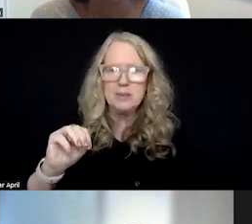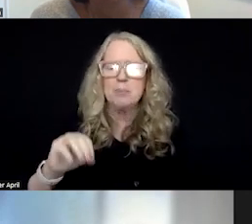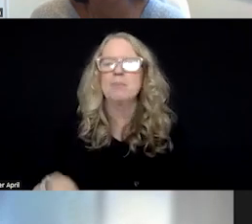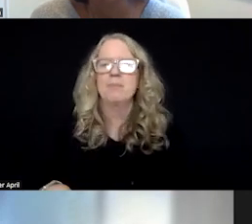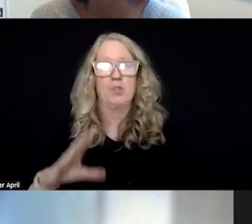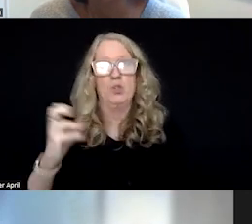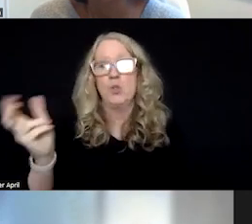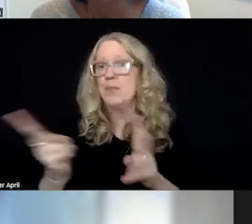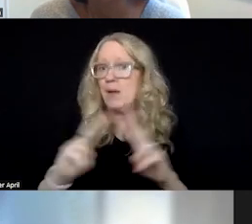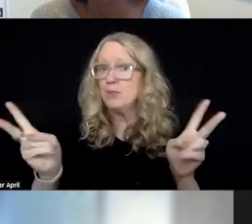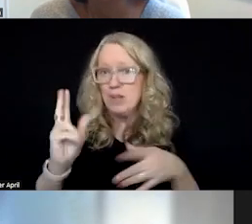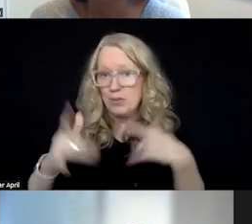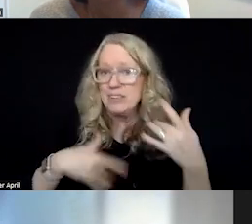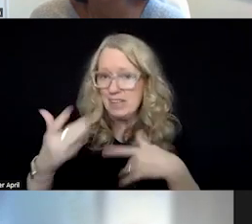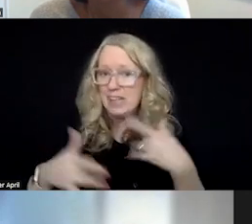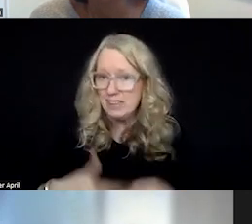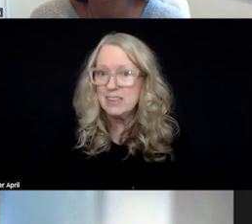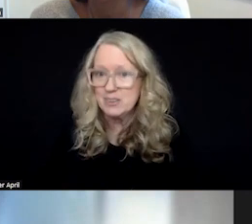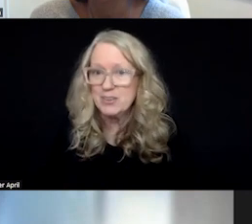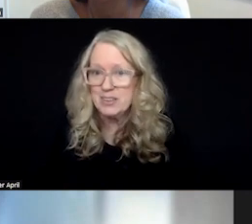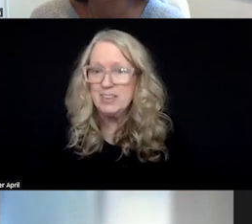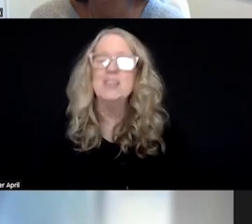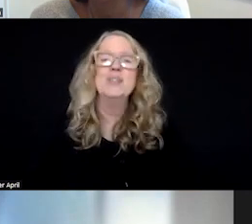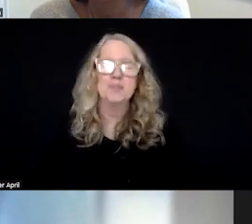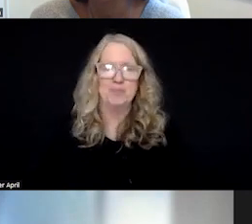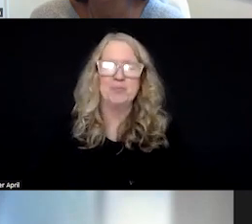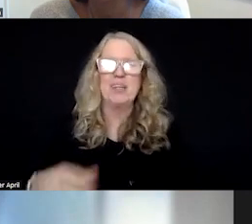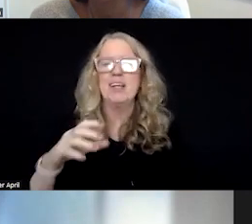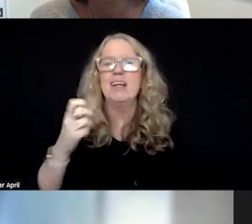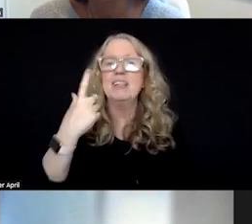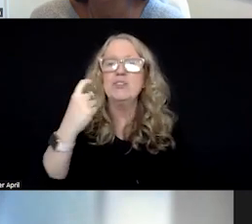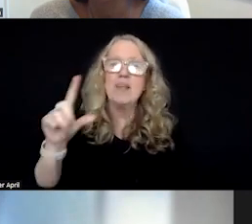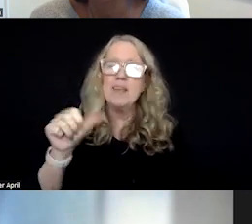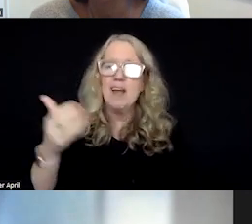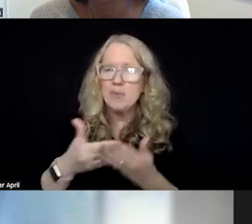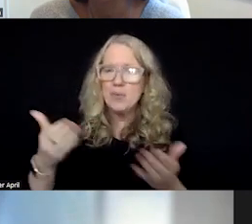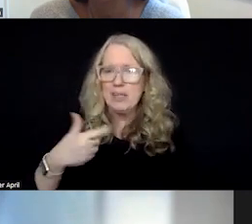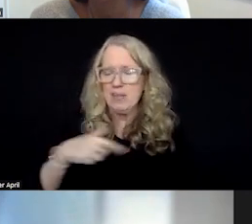VERY EXCITING. THE OTHER THING THAT WE HAVE BEEN DOING IN THE